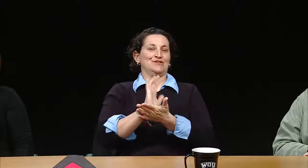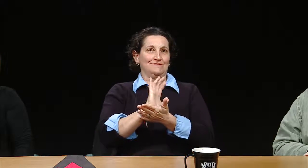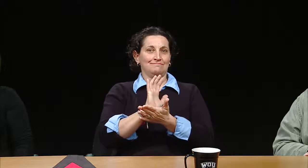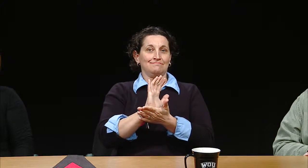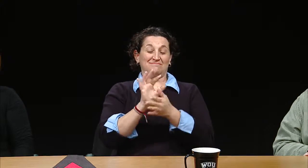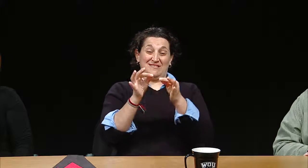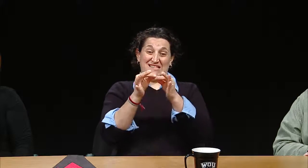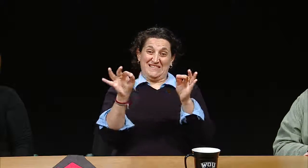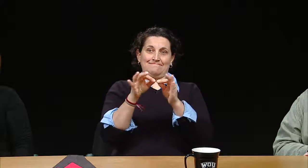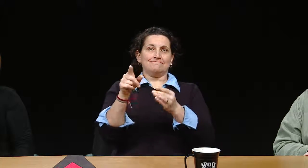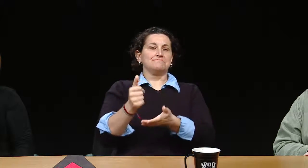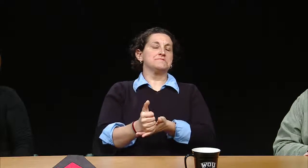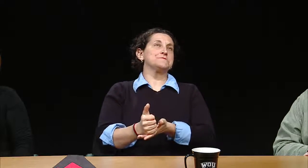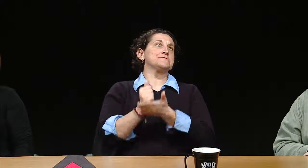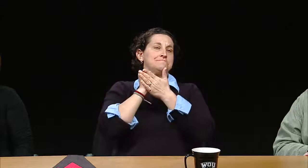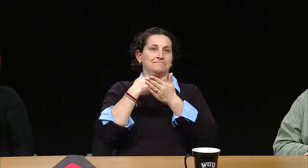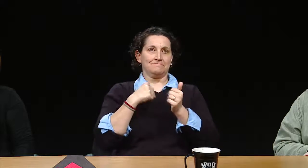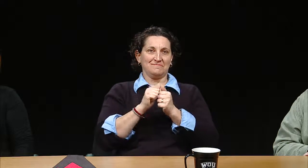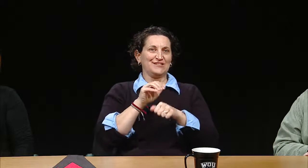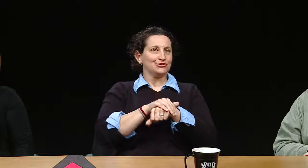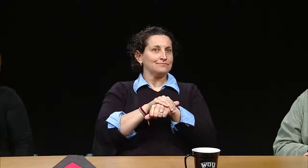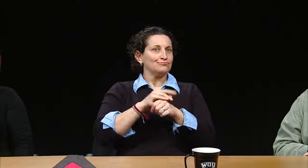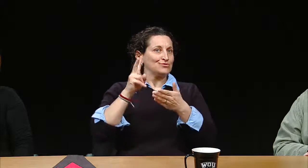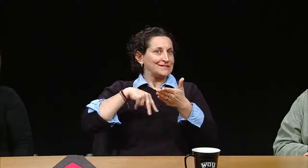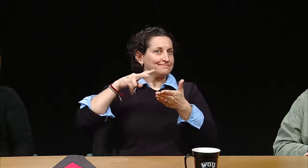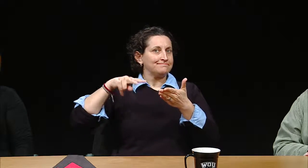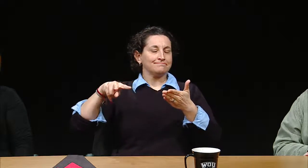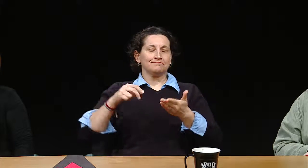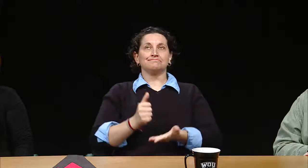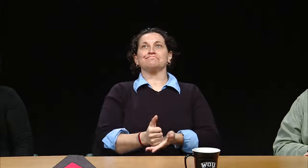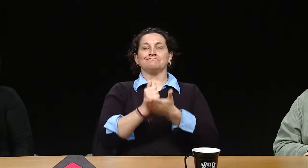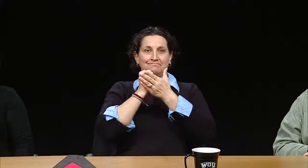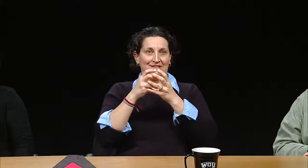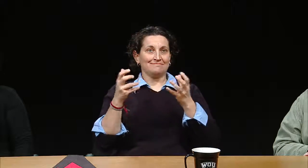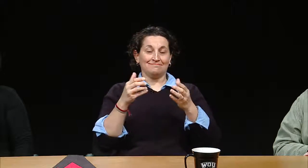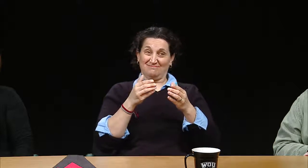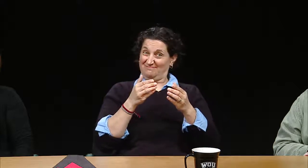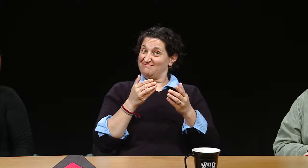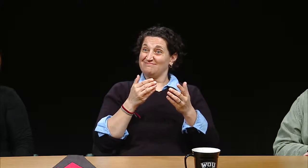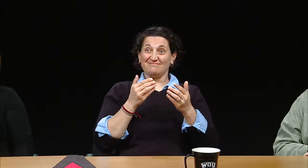It's like, fun and exciting the whole time. And so you find that you have to take breaks,